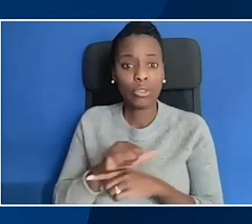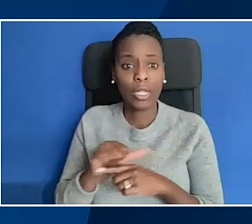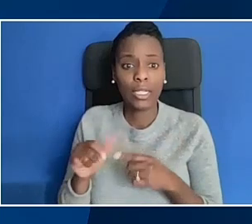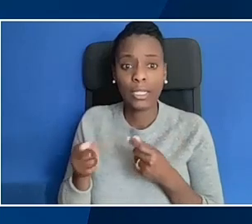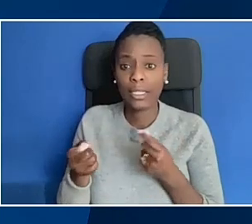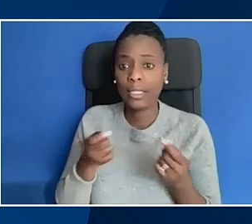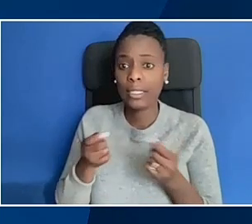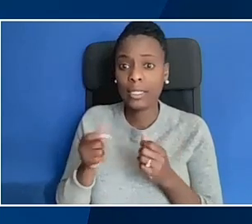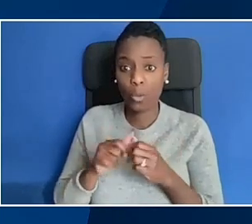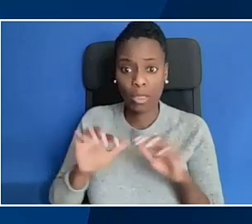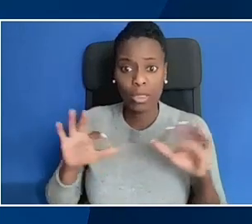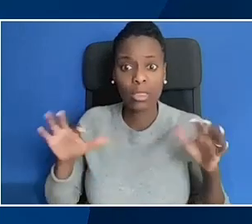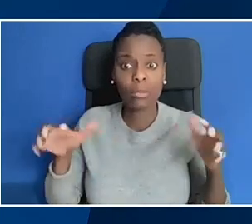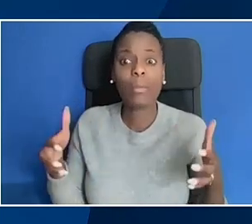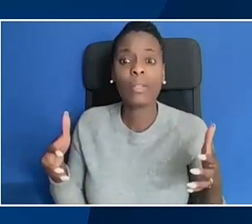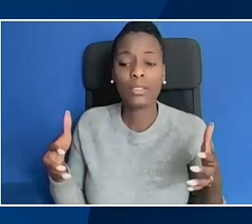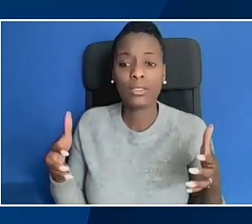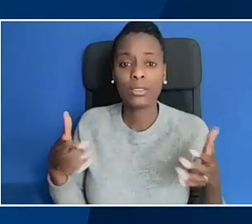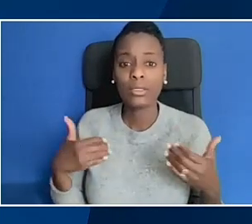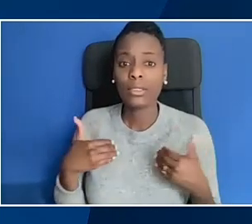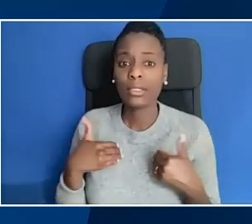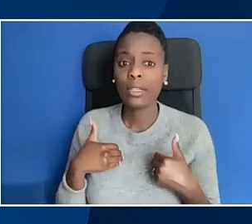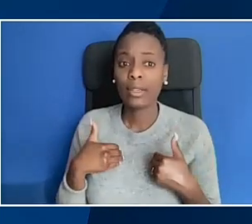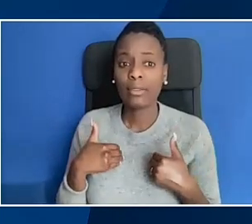. We cannot have people who are insensitive